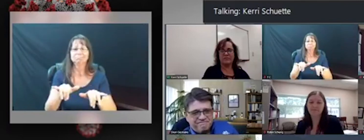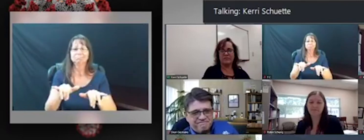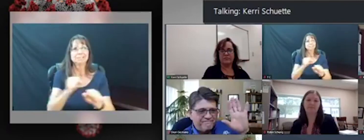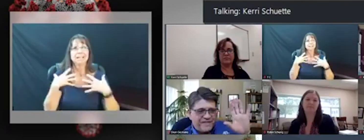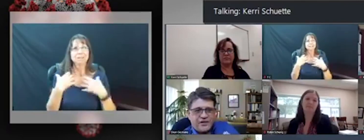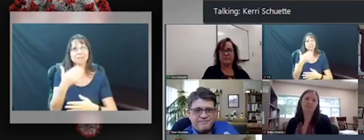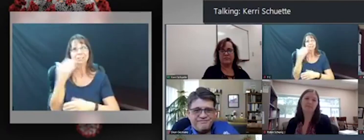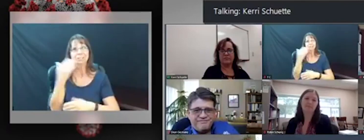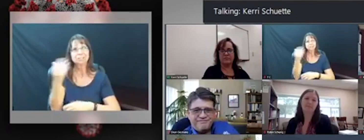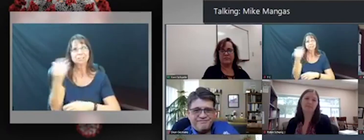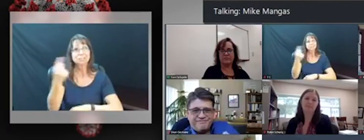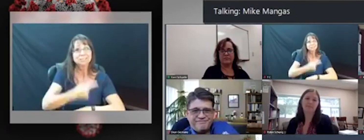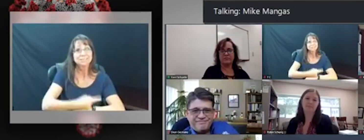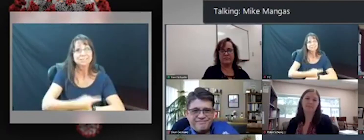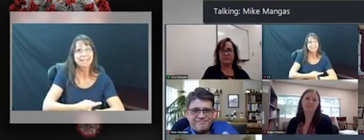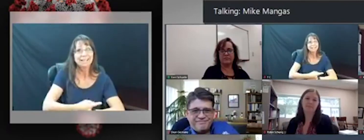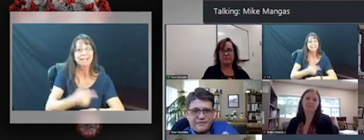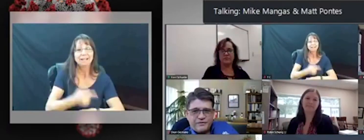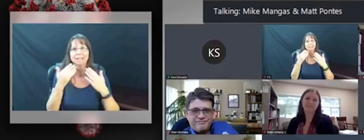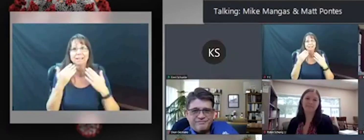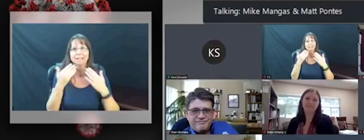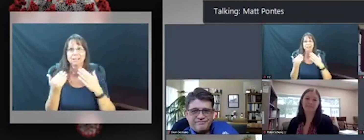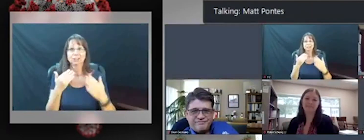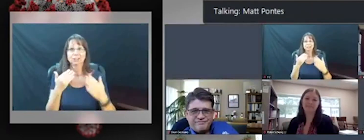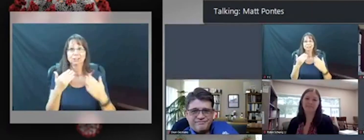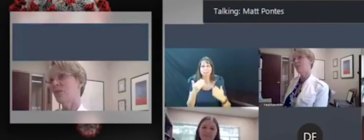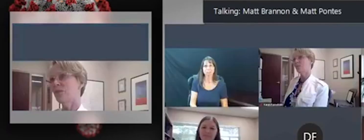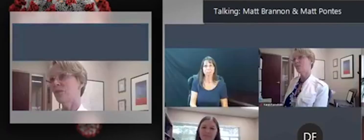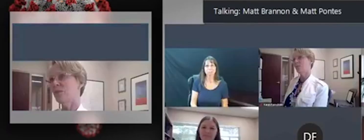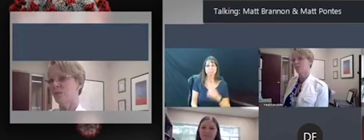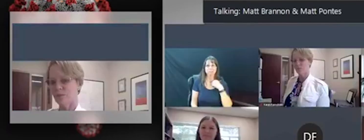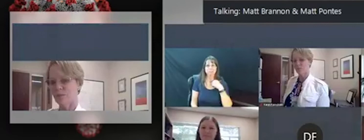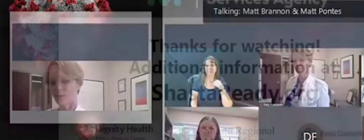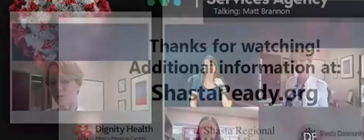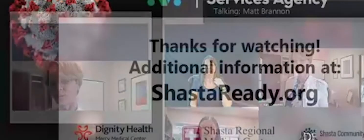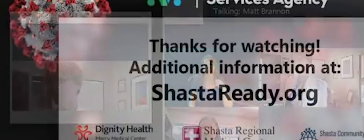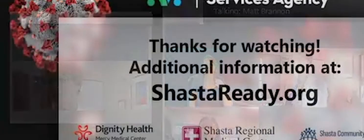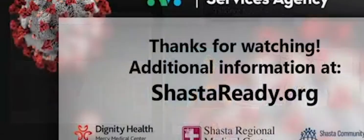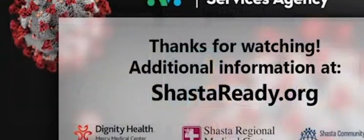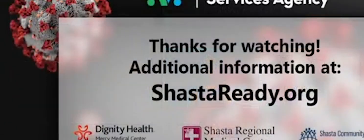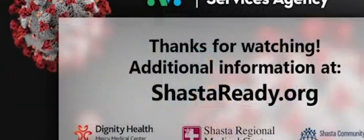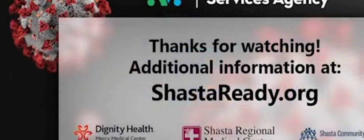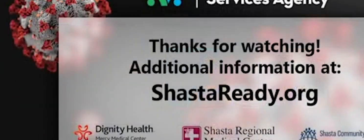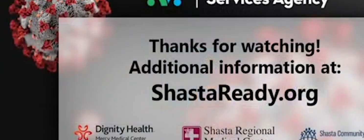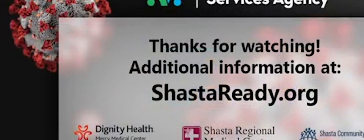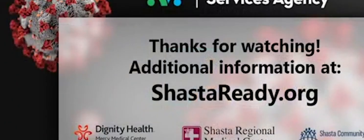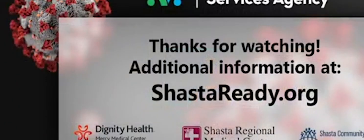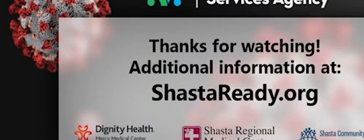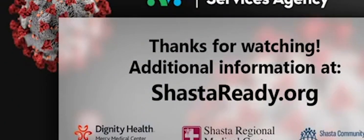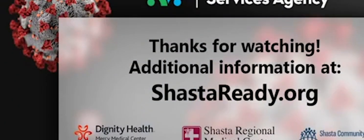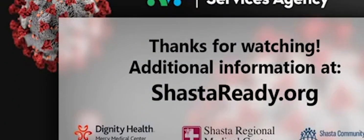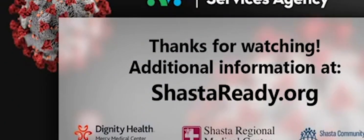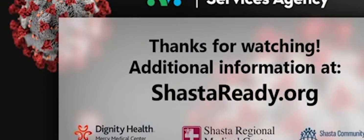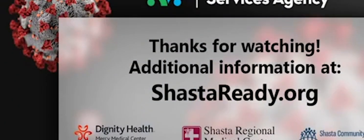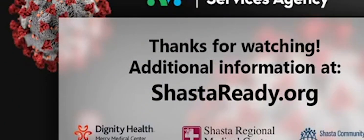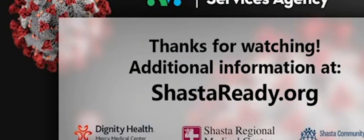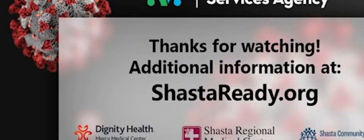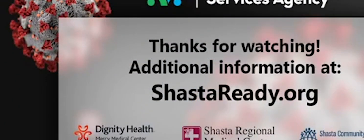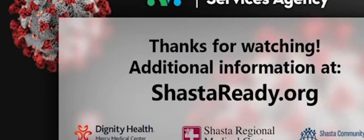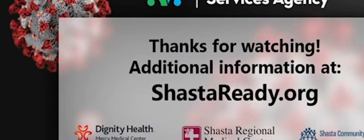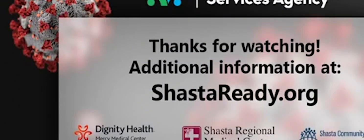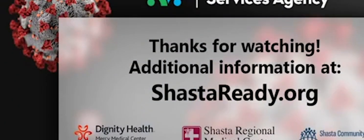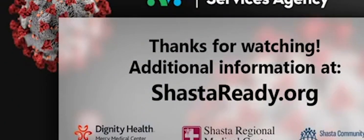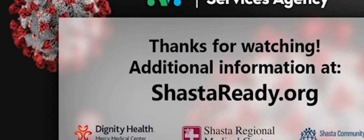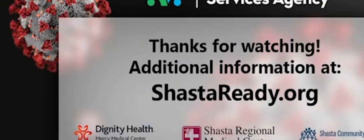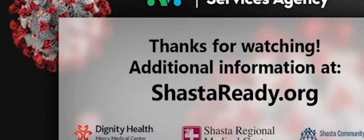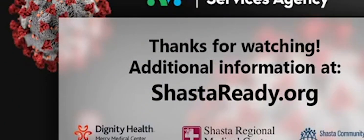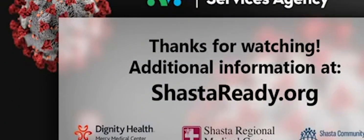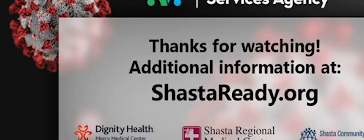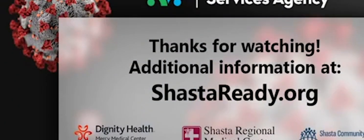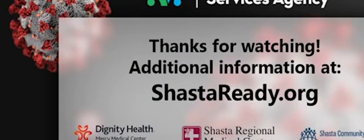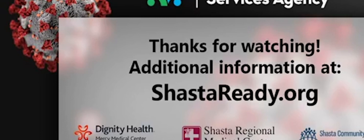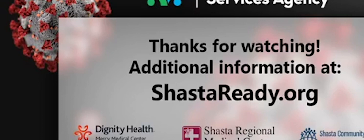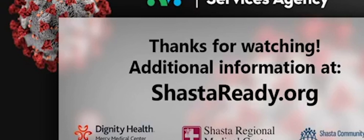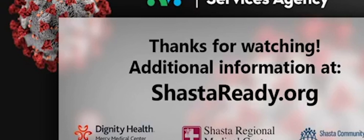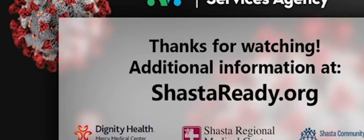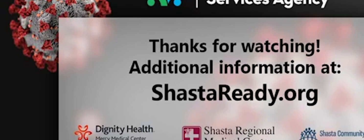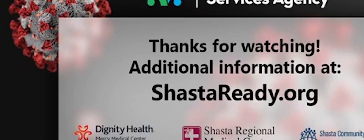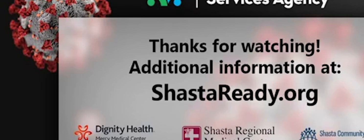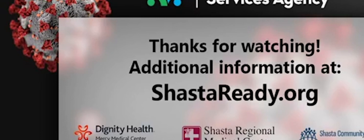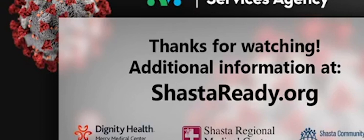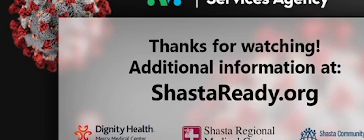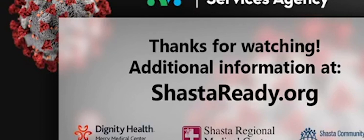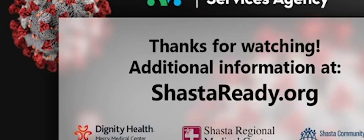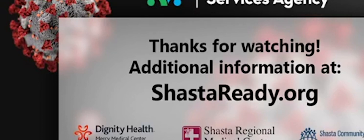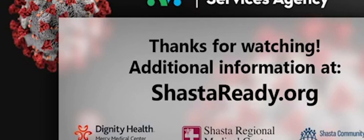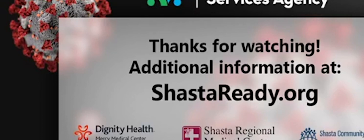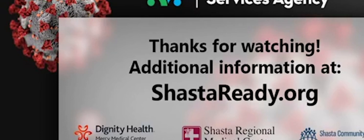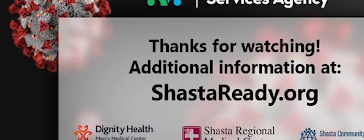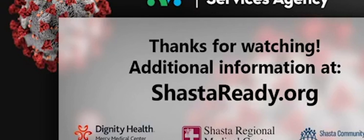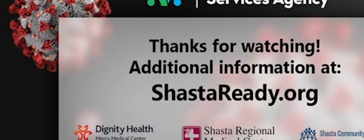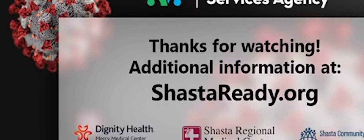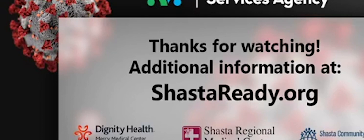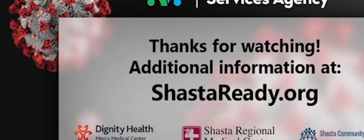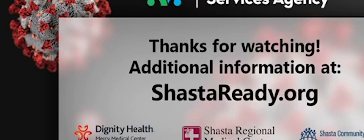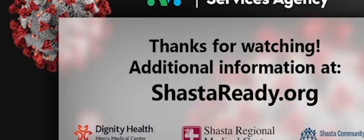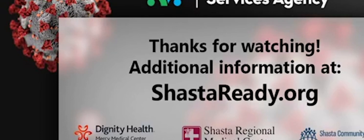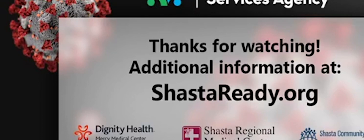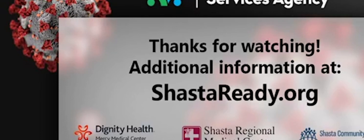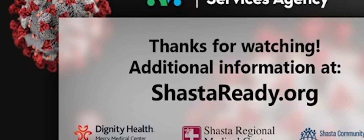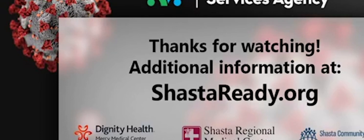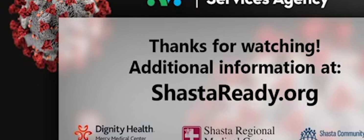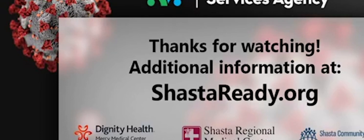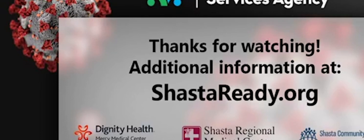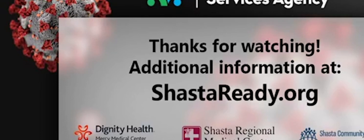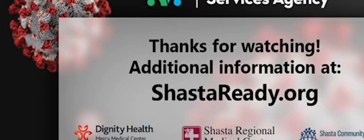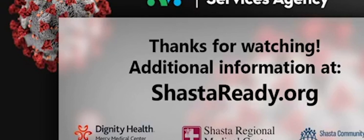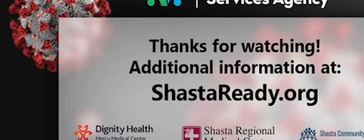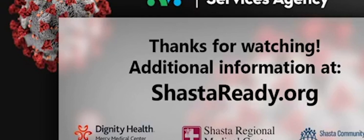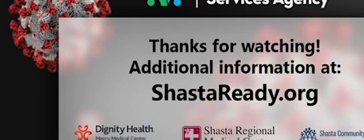Thank you, everybody.